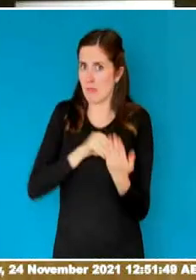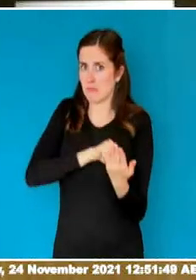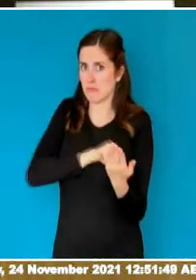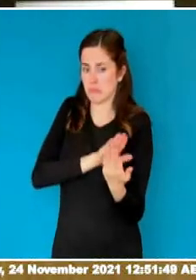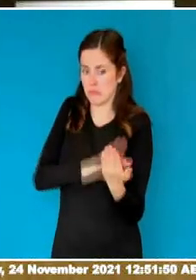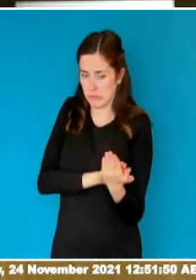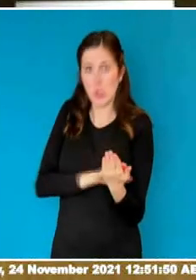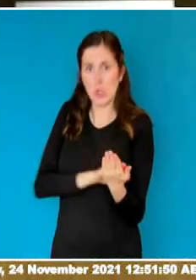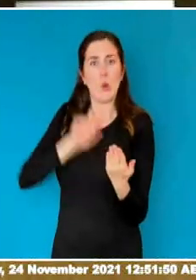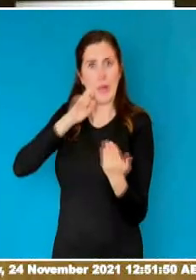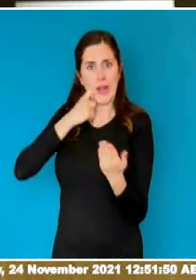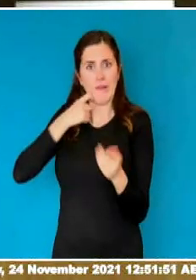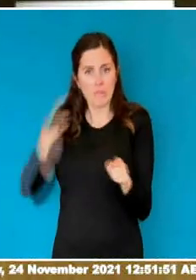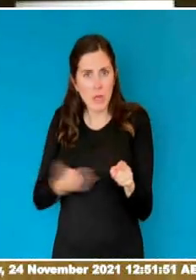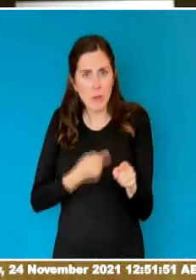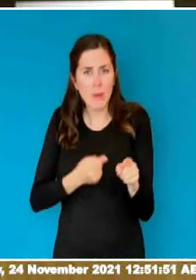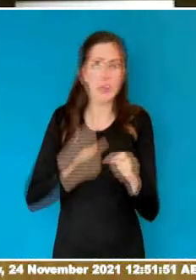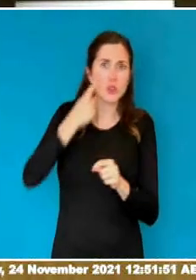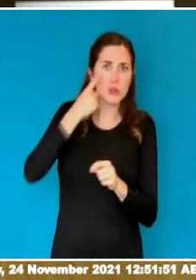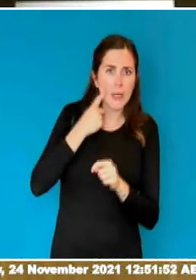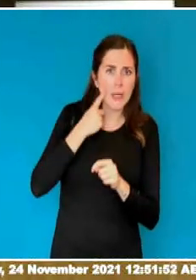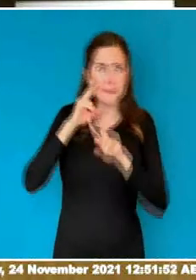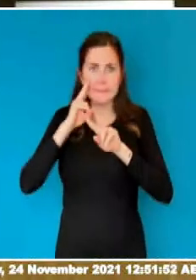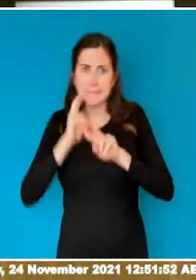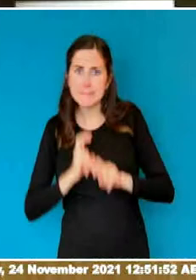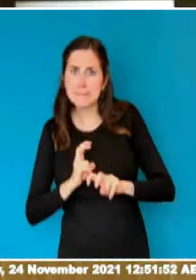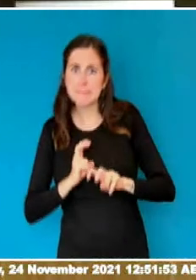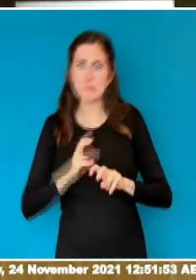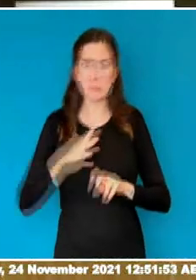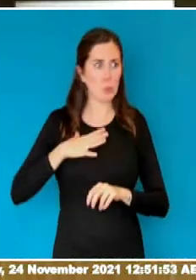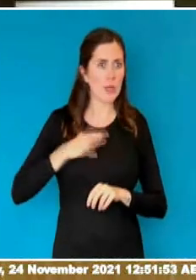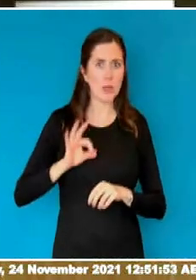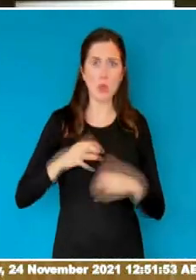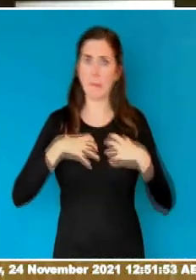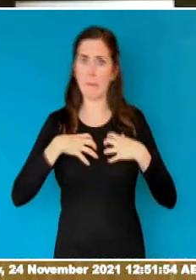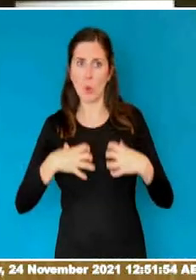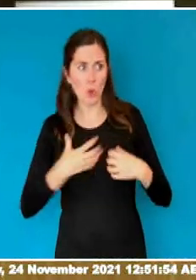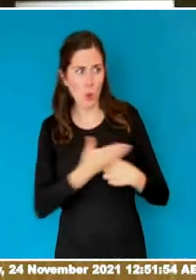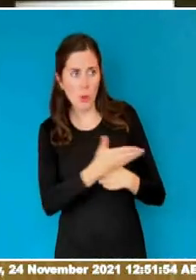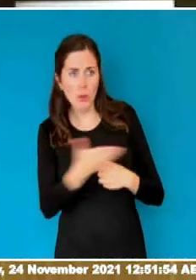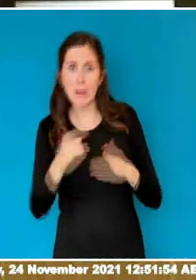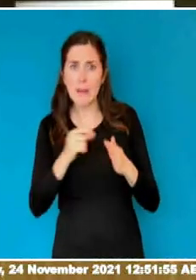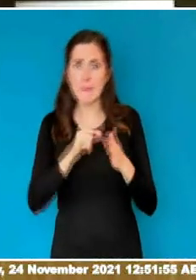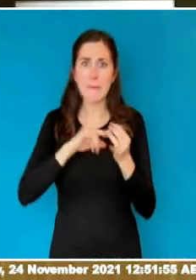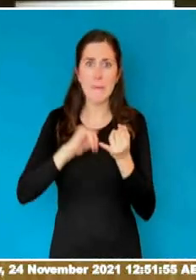look at what it is we will need to do engaging our employee and our allied network